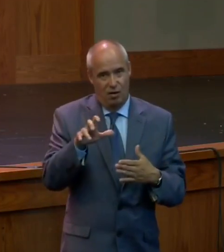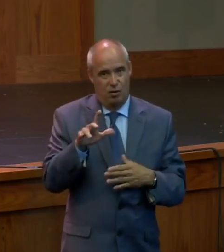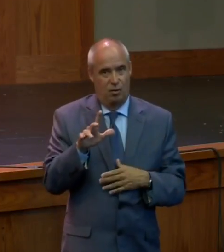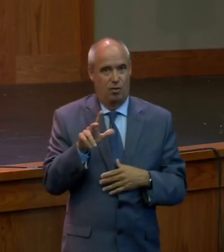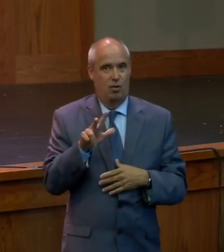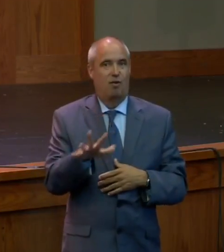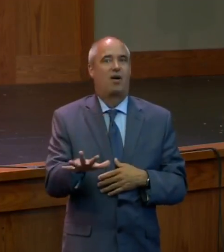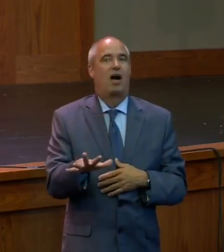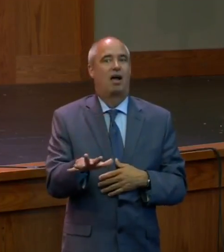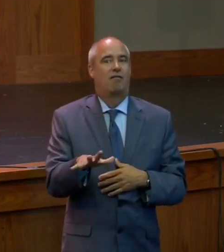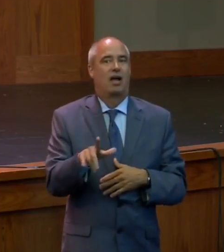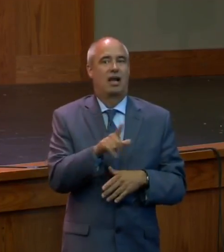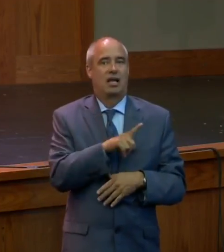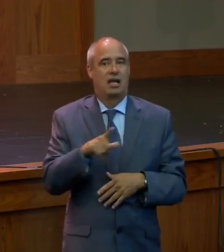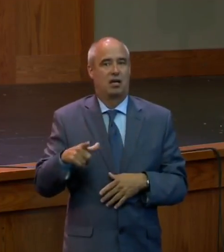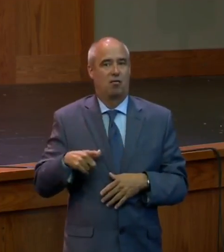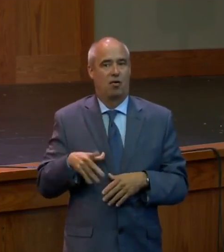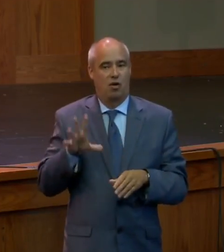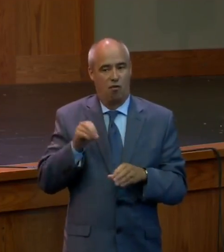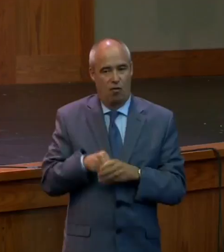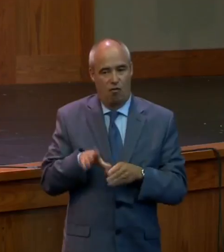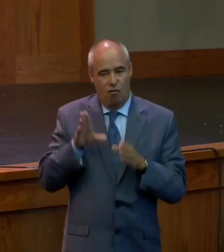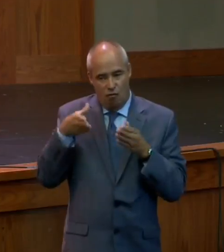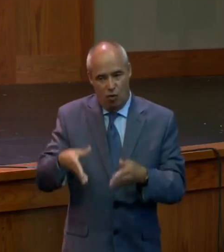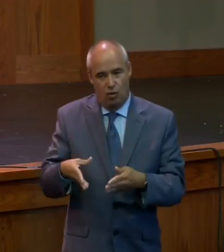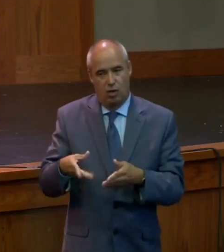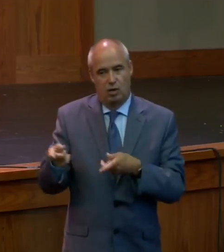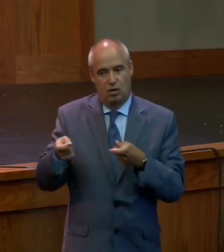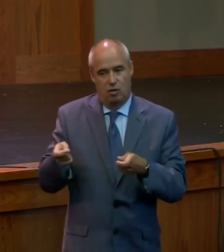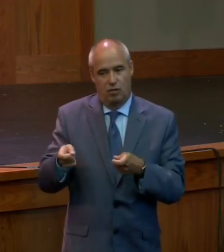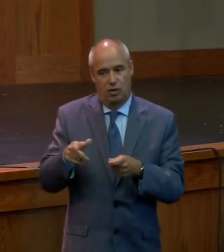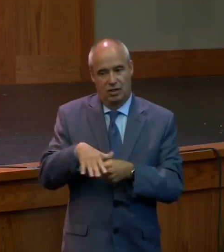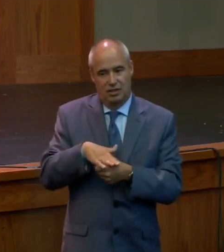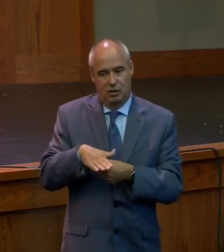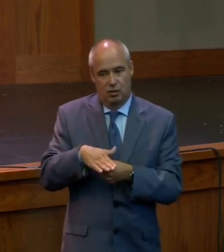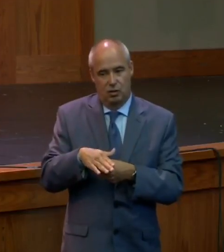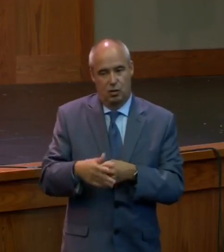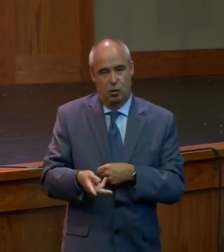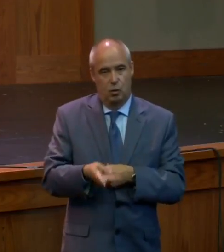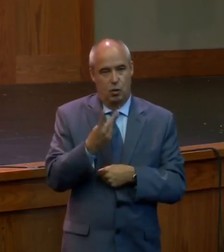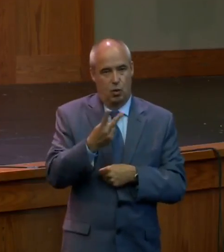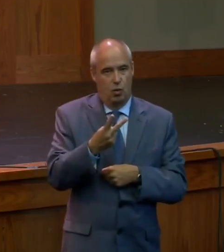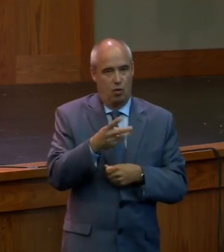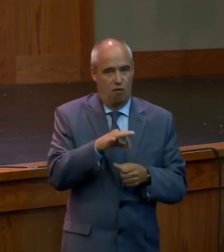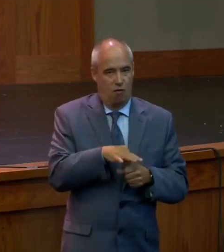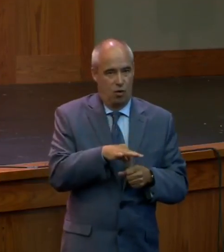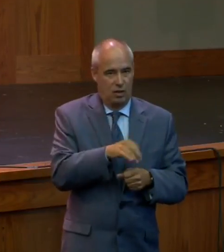WHO SHOULD BE CONCENTRATING ON GOVERNING THEIR OWN DISTRICTS AND ADD TWO VOTING SENATORS AND A VOTING REPRESENTATIVE.